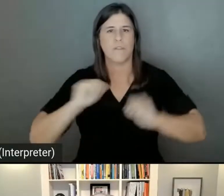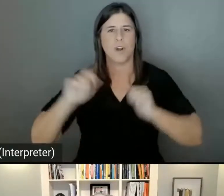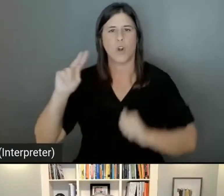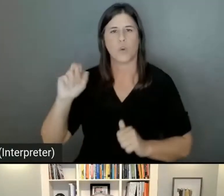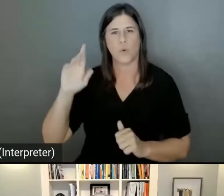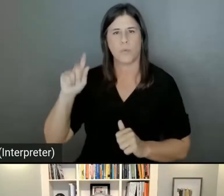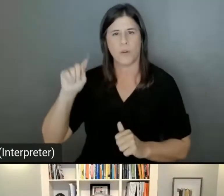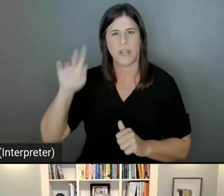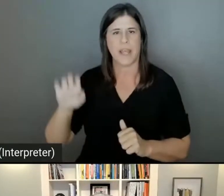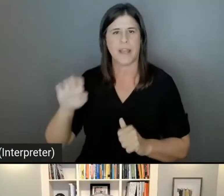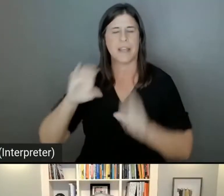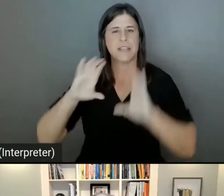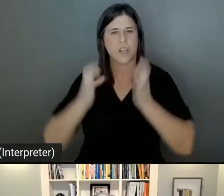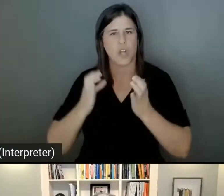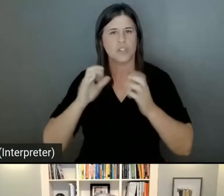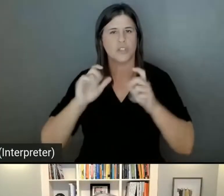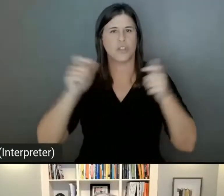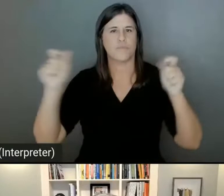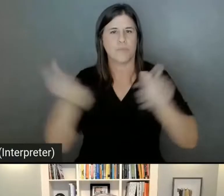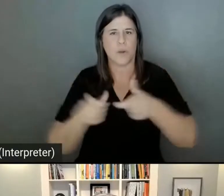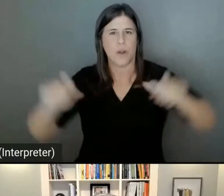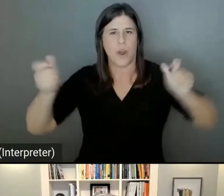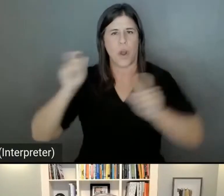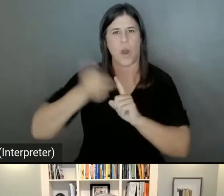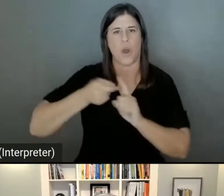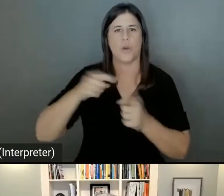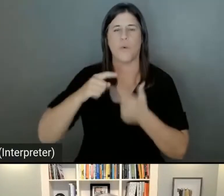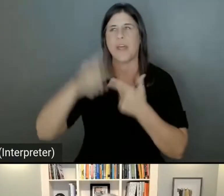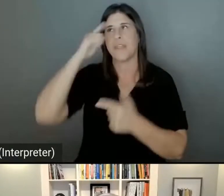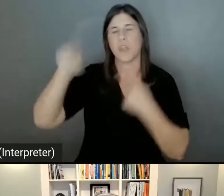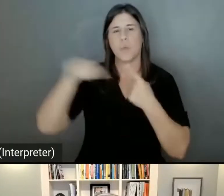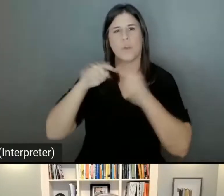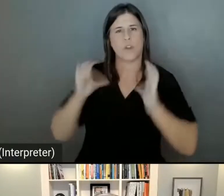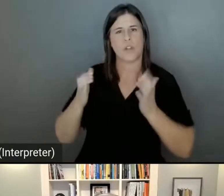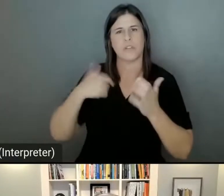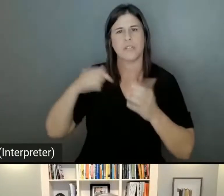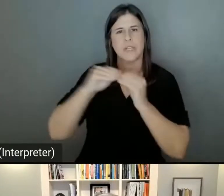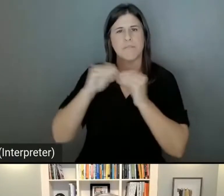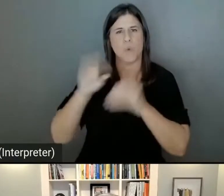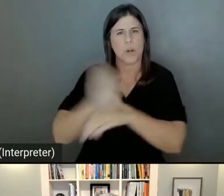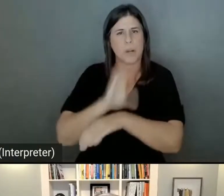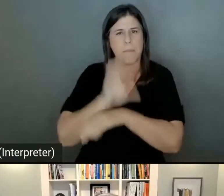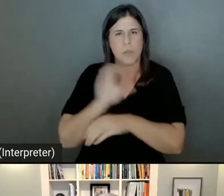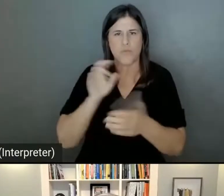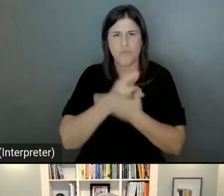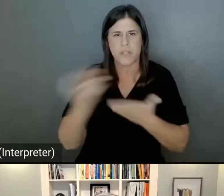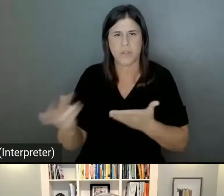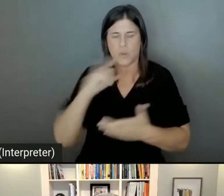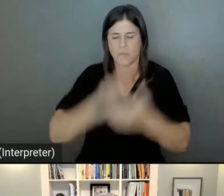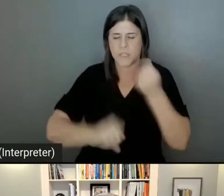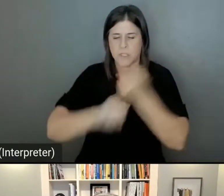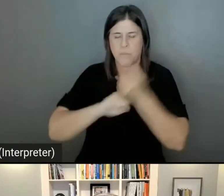So think about when your cluster needs more compute resources to support the workloads that are running in it,